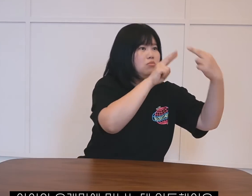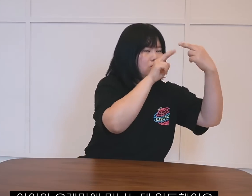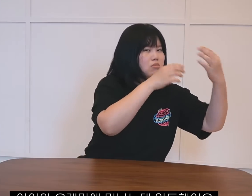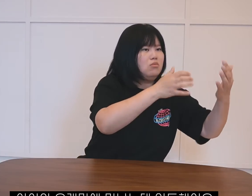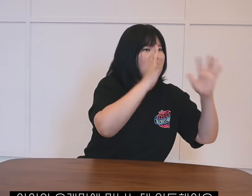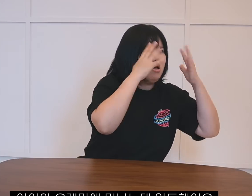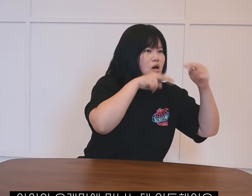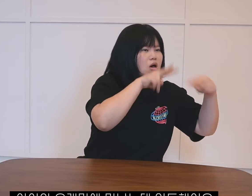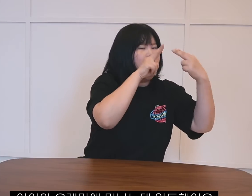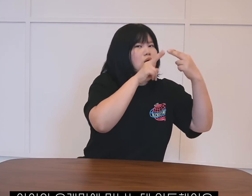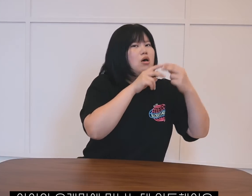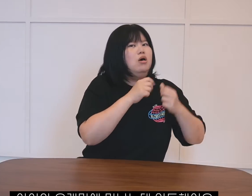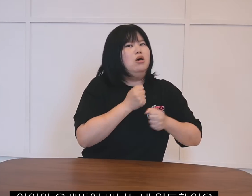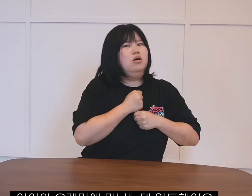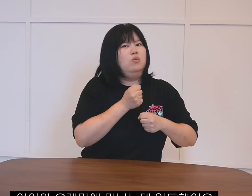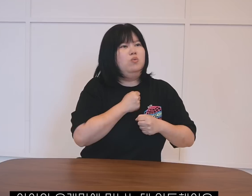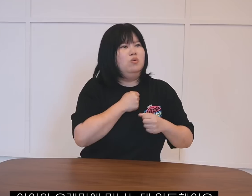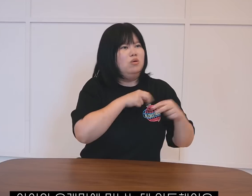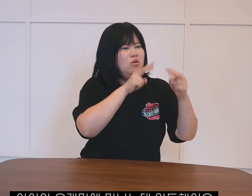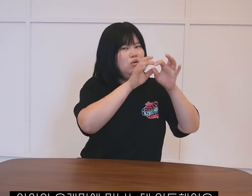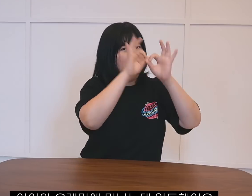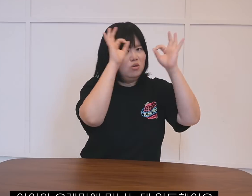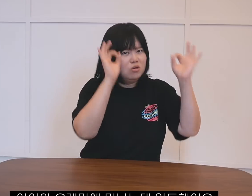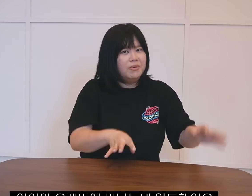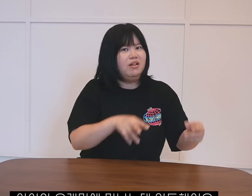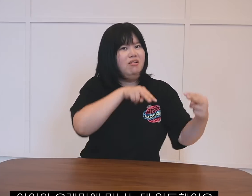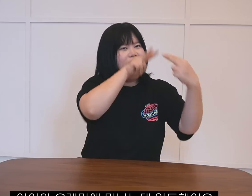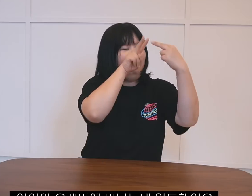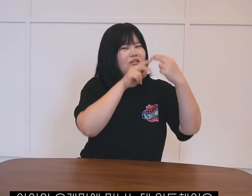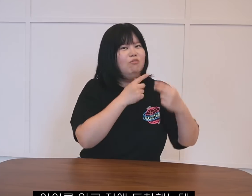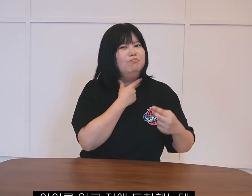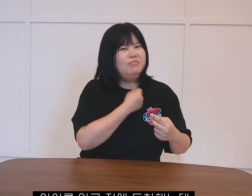I met him after a long time and I was not relieved.